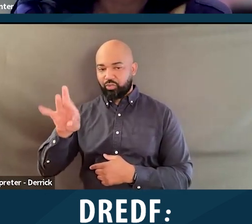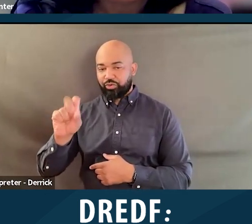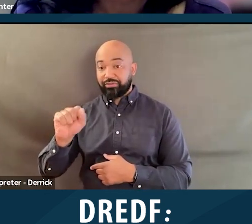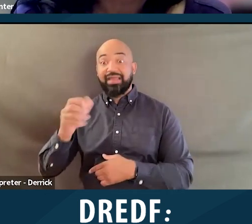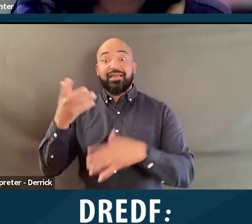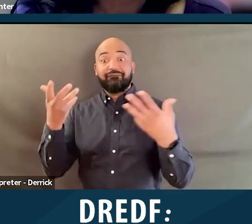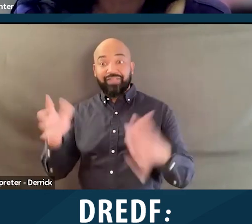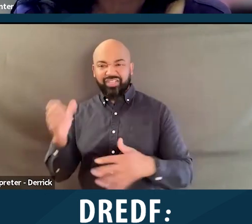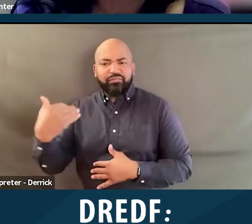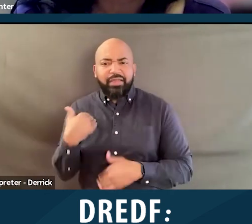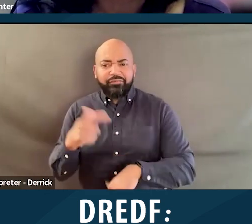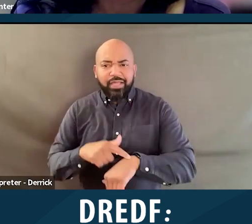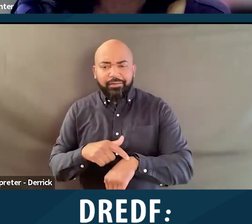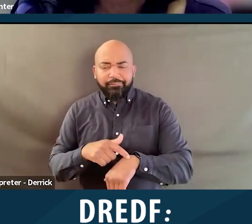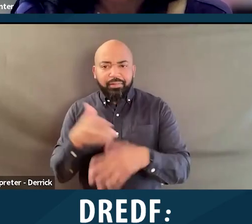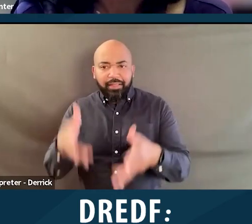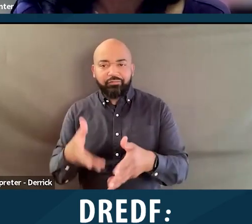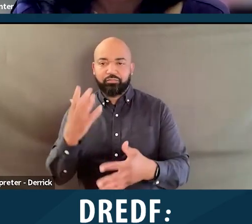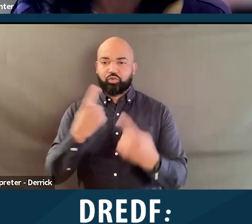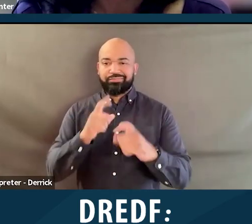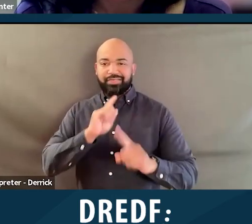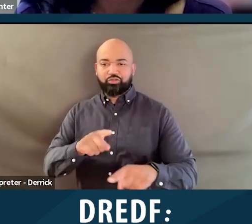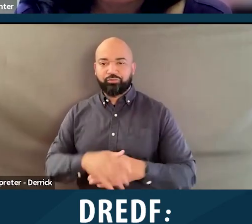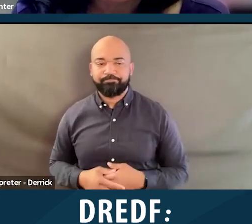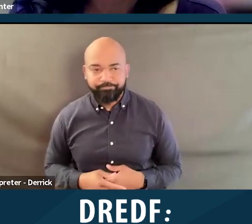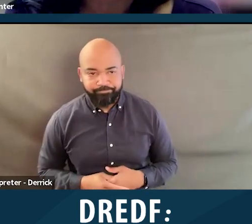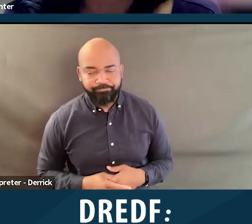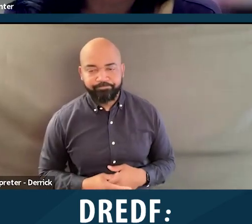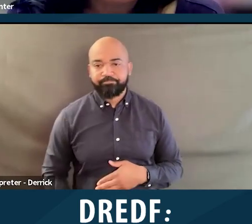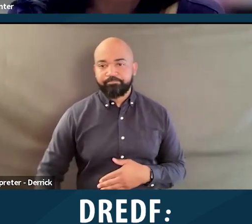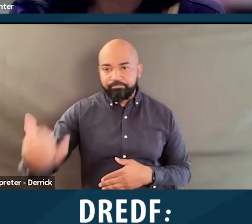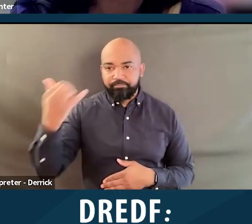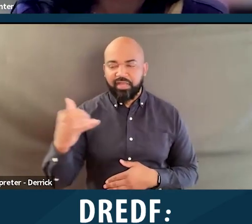Theo Braddy, and Jim Meadours. And then assuming we have some time left,